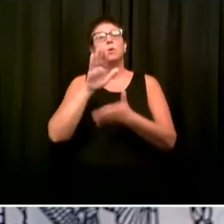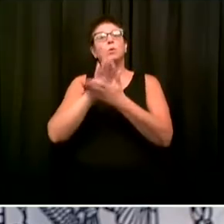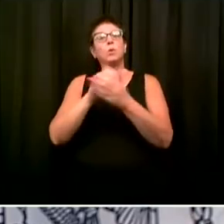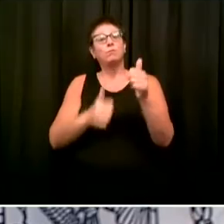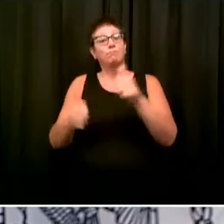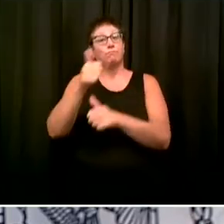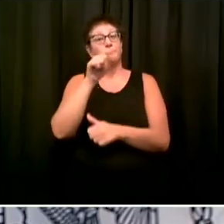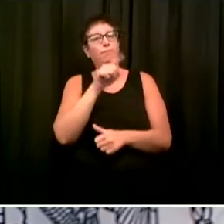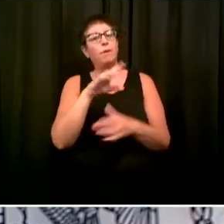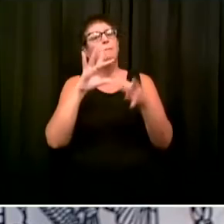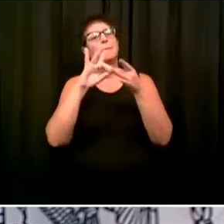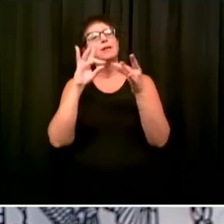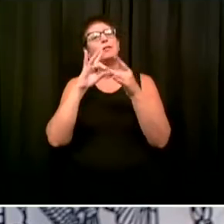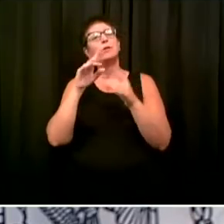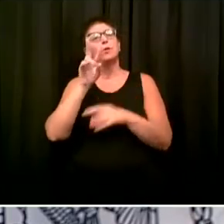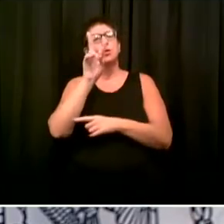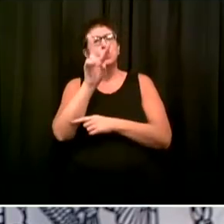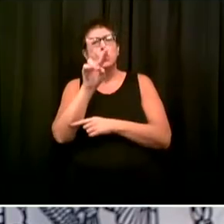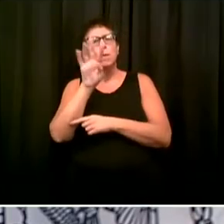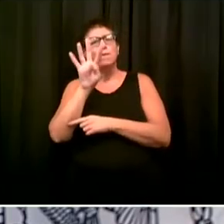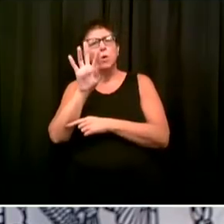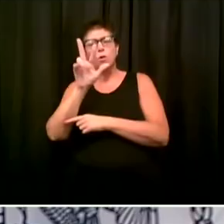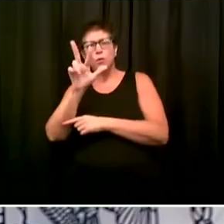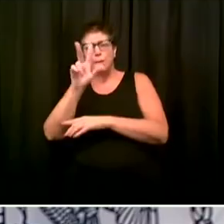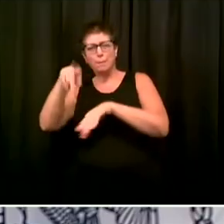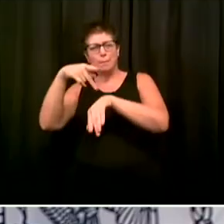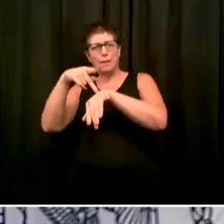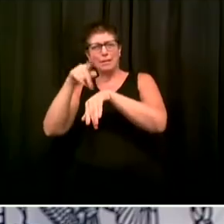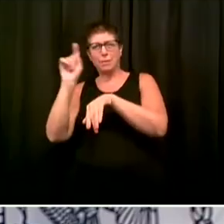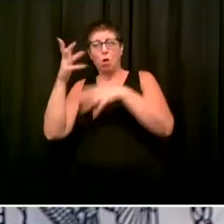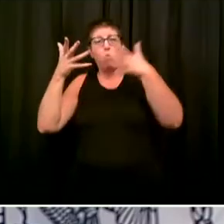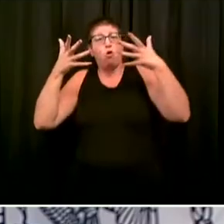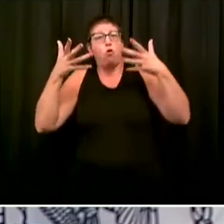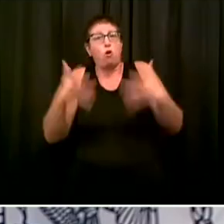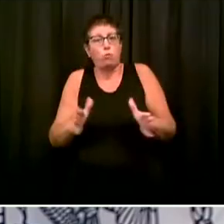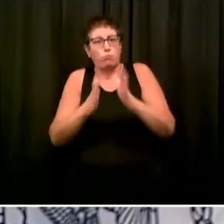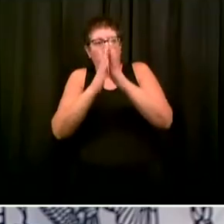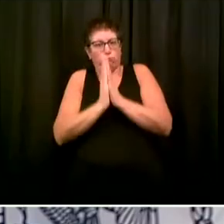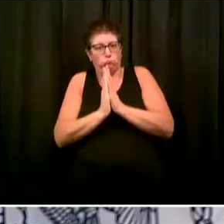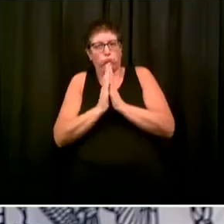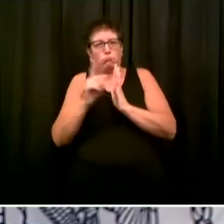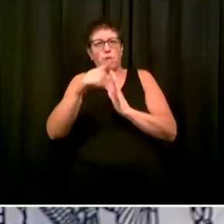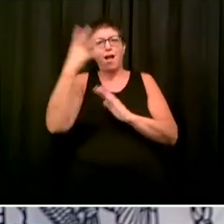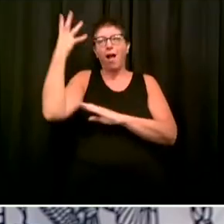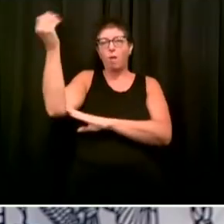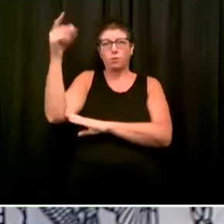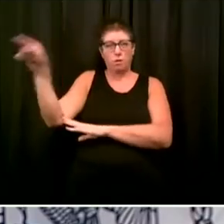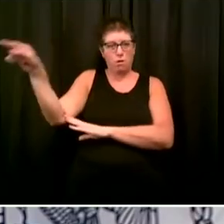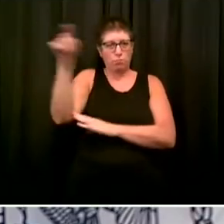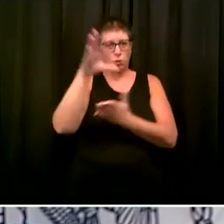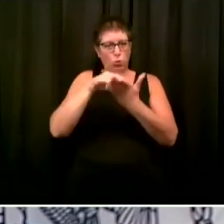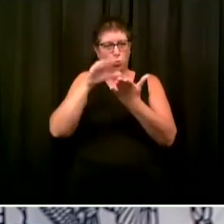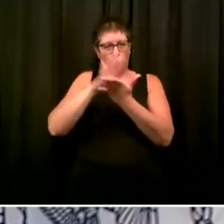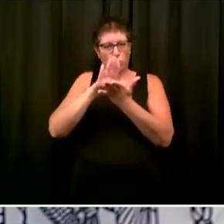MENTIONED 243 PRINCIPLES HAVE